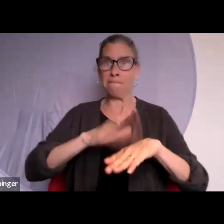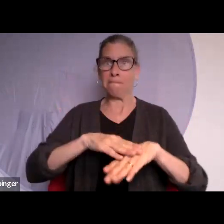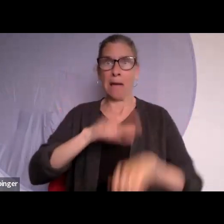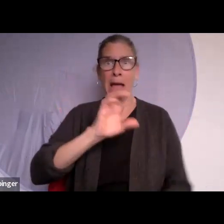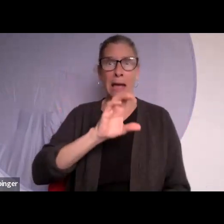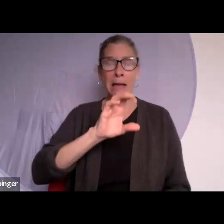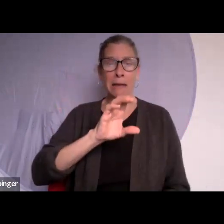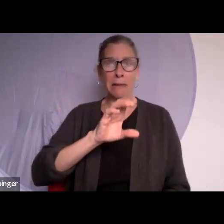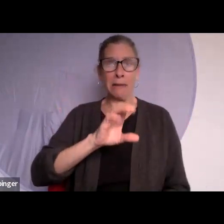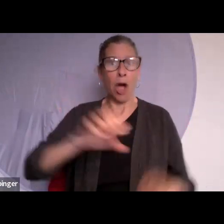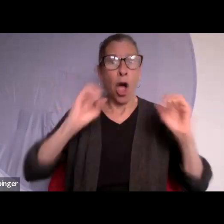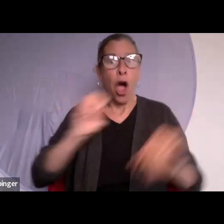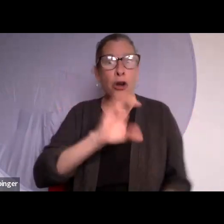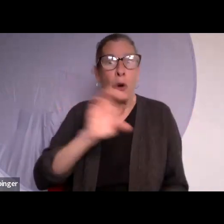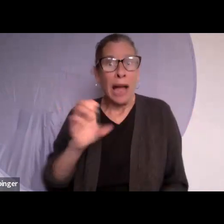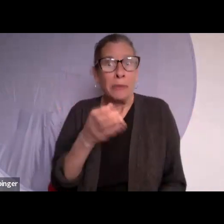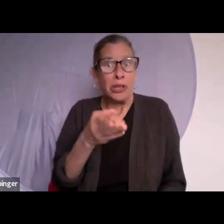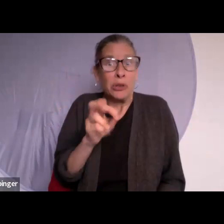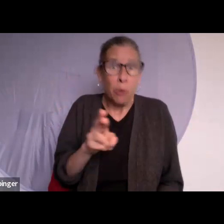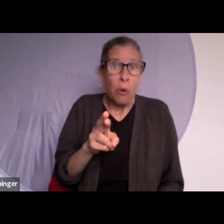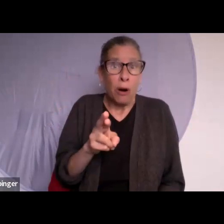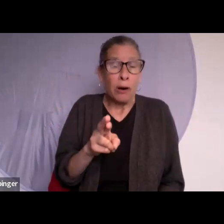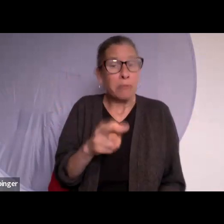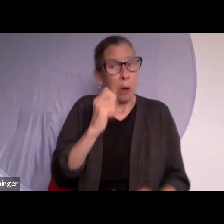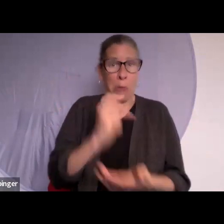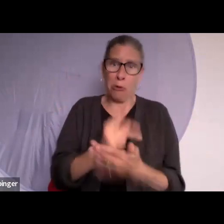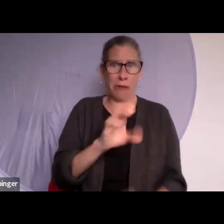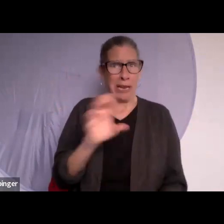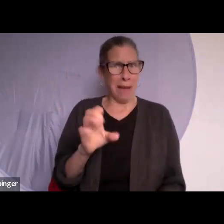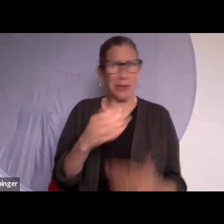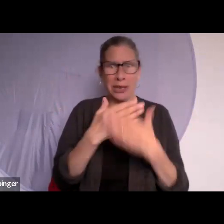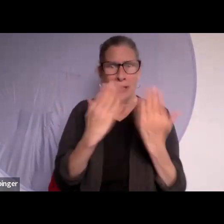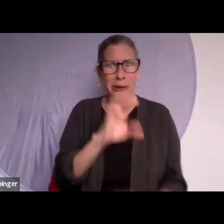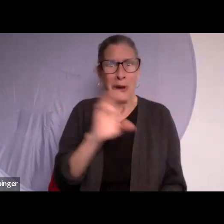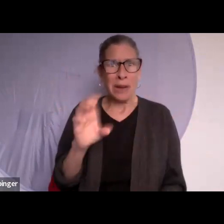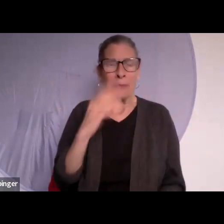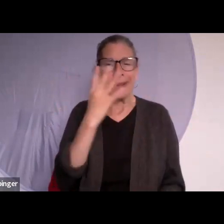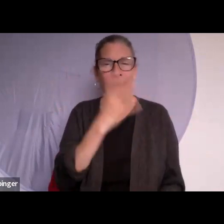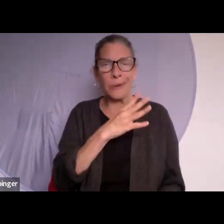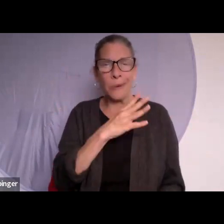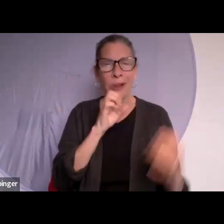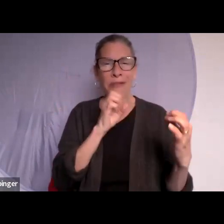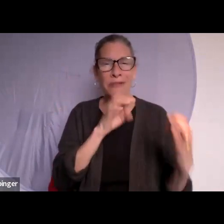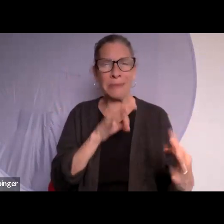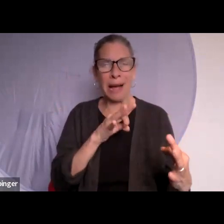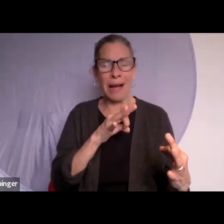there's not captions, my approach would be just to ignore that feedback kind of the way you do when you're using a